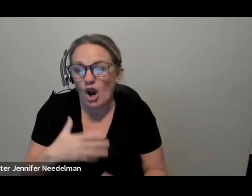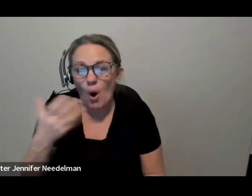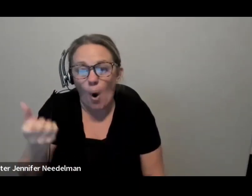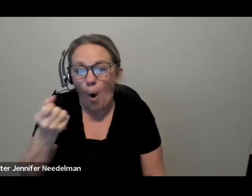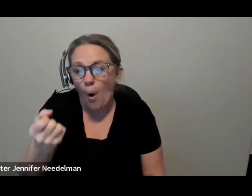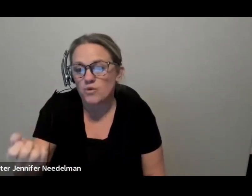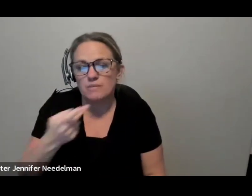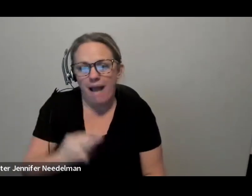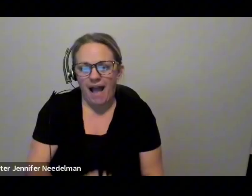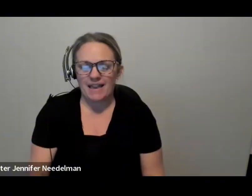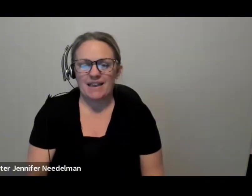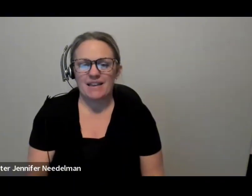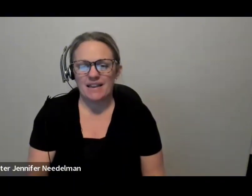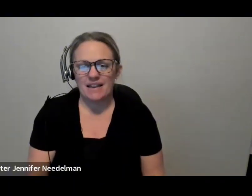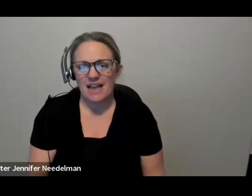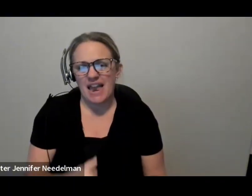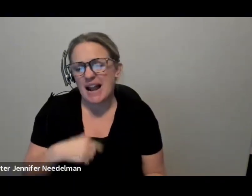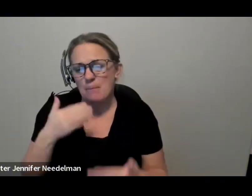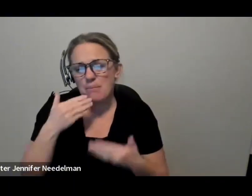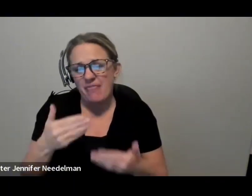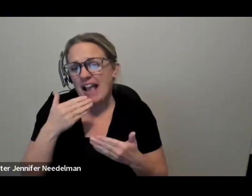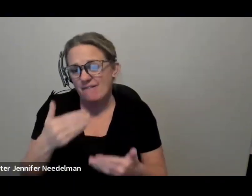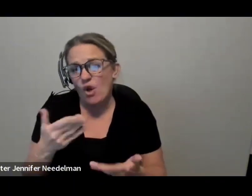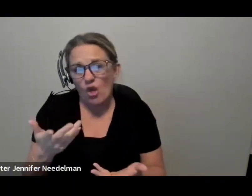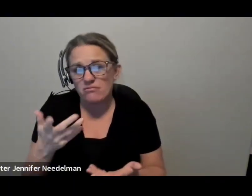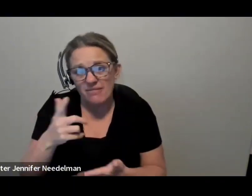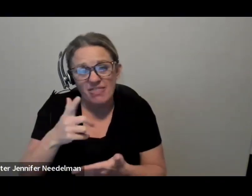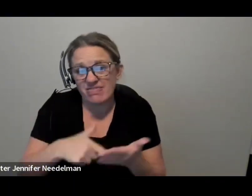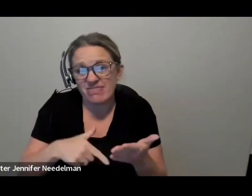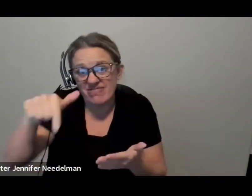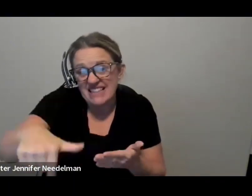and part of this, like this is what we need. So thank you for that.